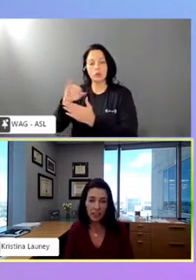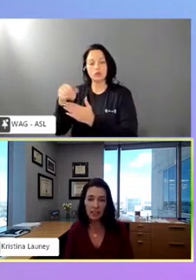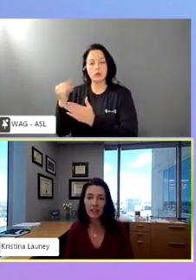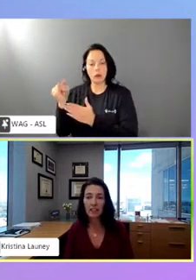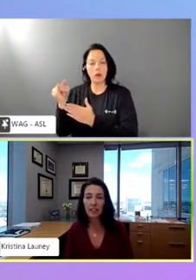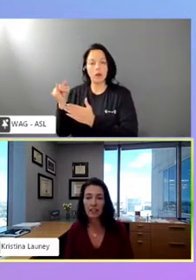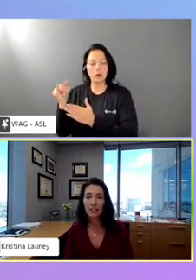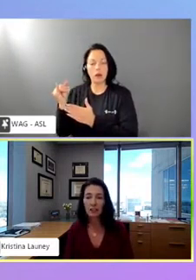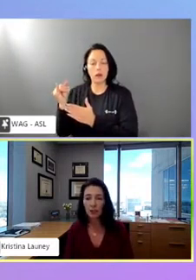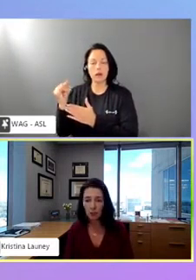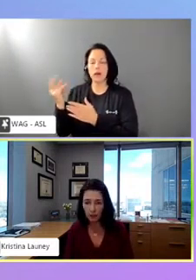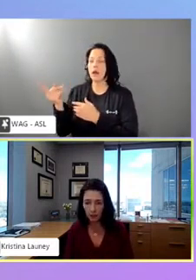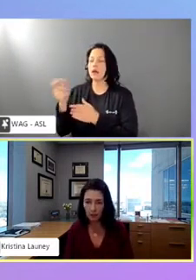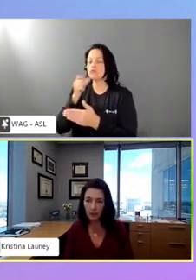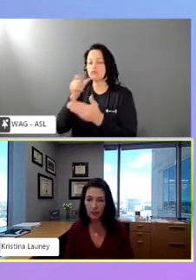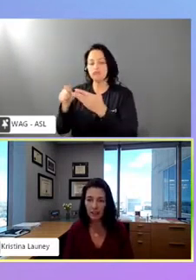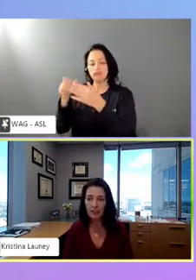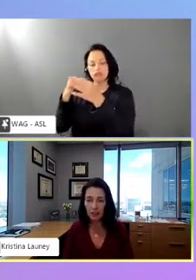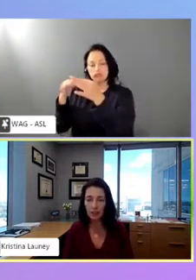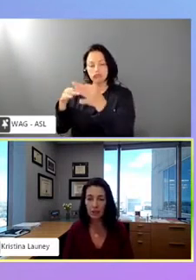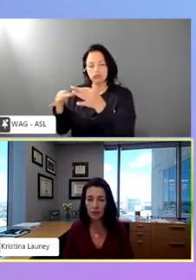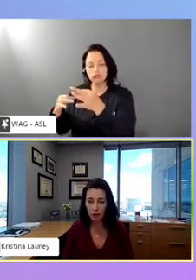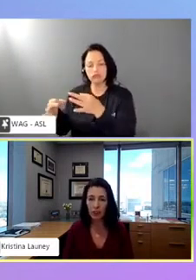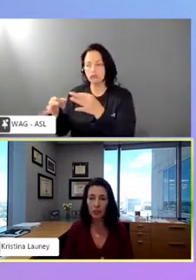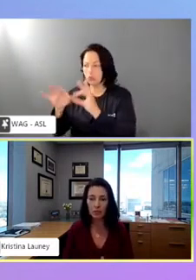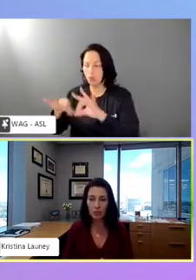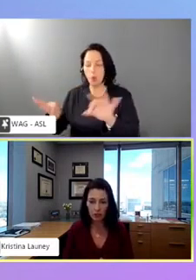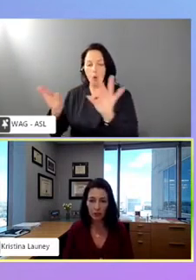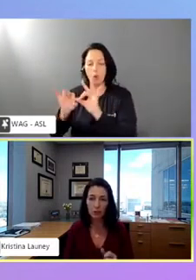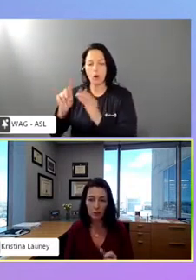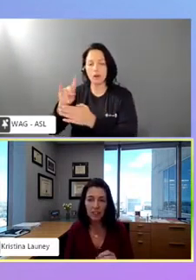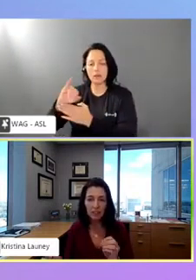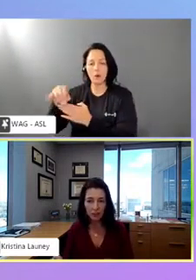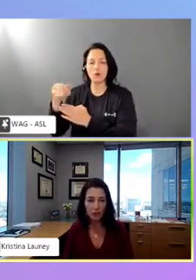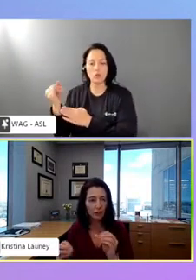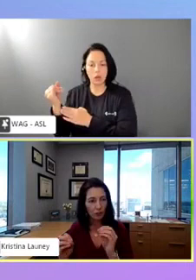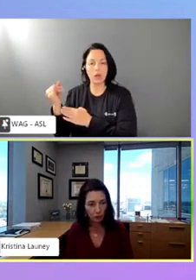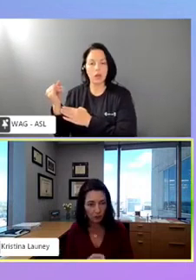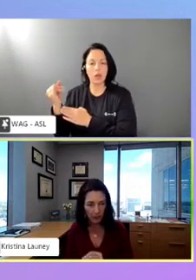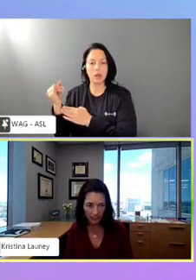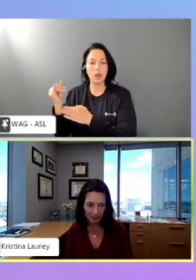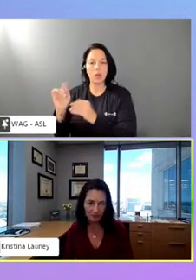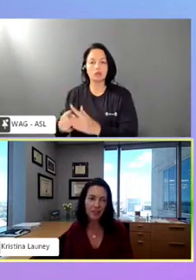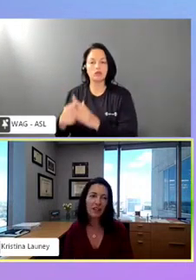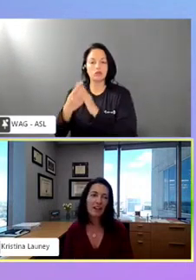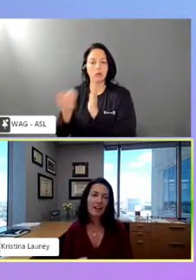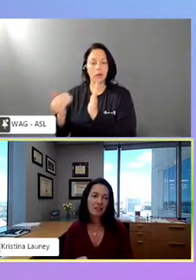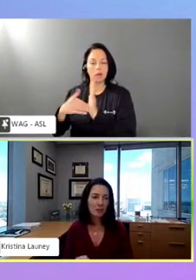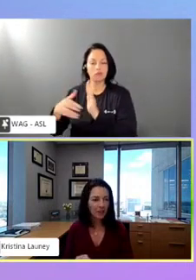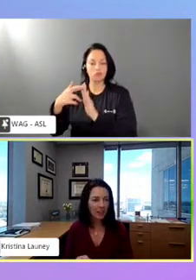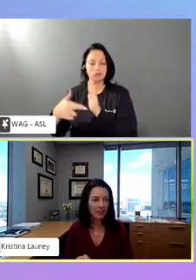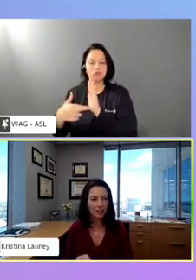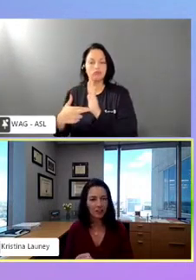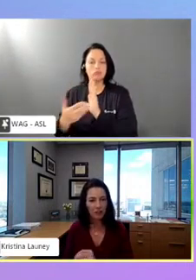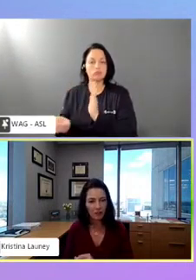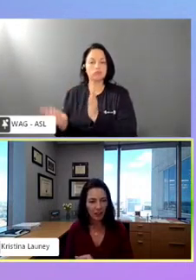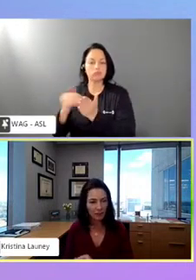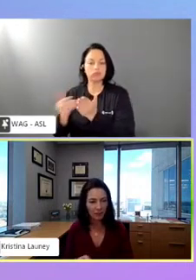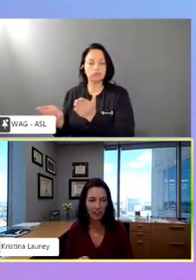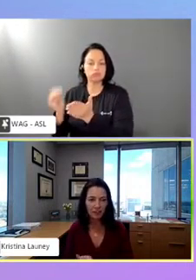regulation. 2022, 12 senders sent a letter to the DOJ saying that it is critical